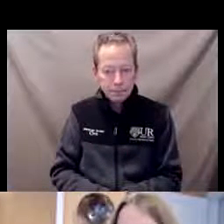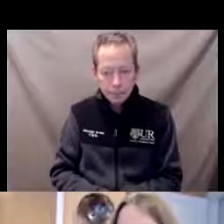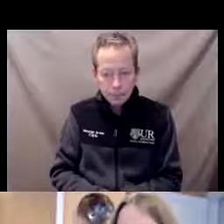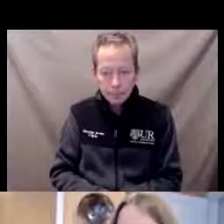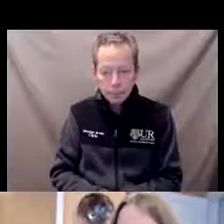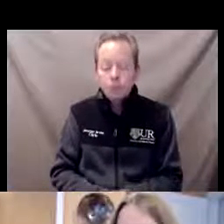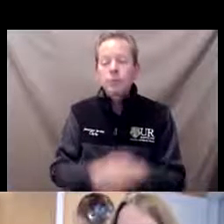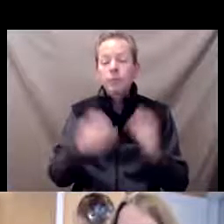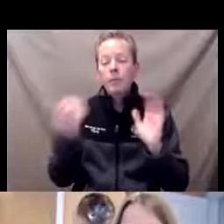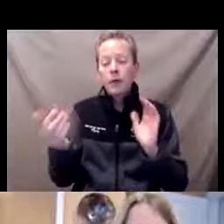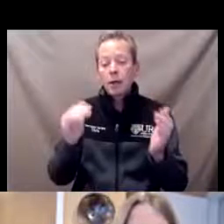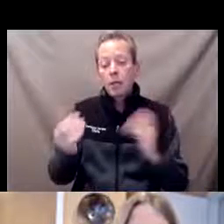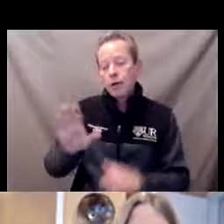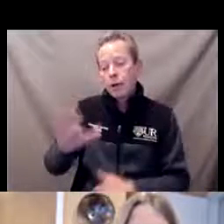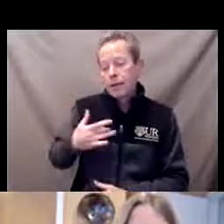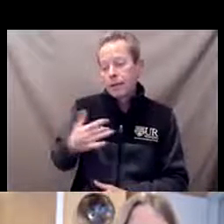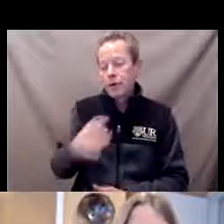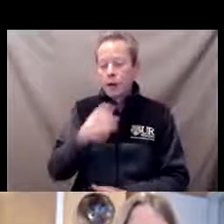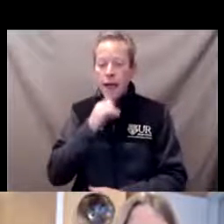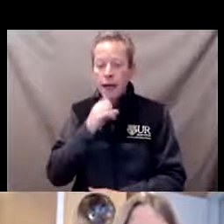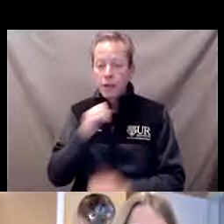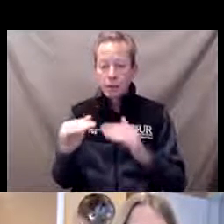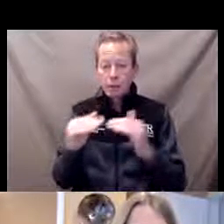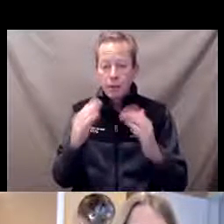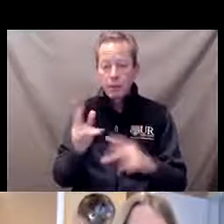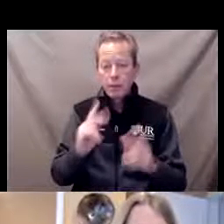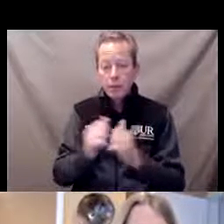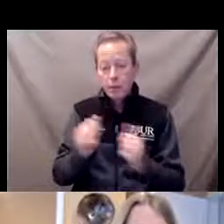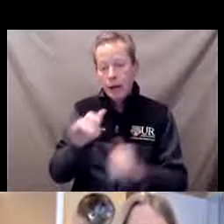Compared to their typical age peers, people with intellectual disabilities struggle with social